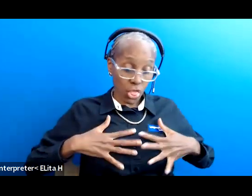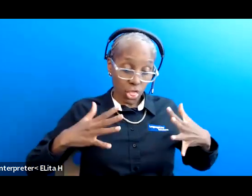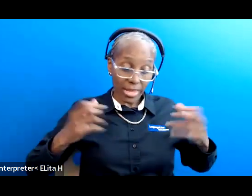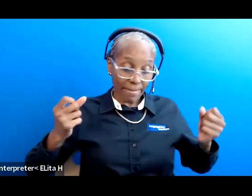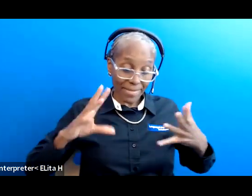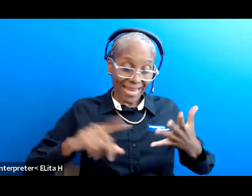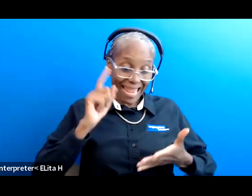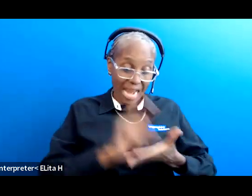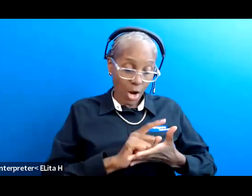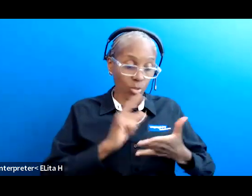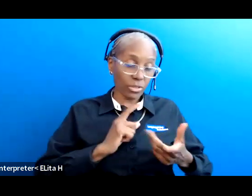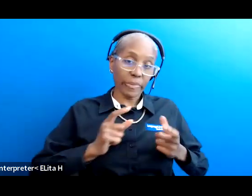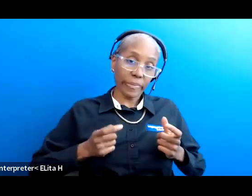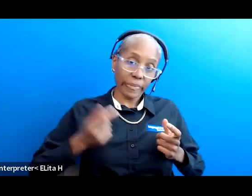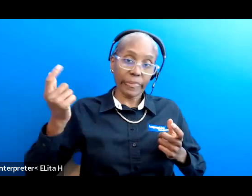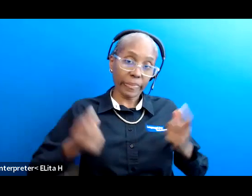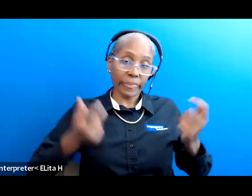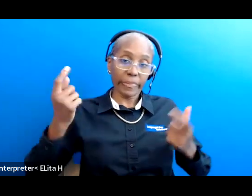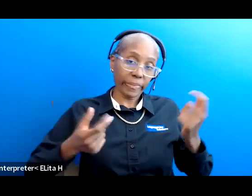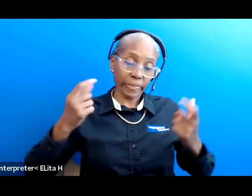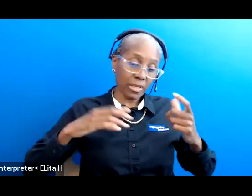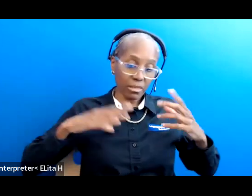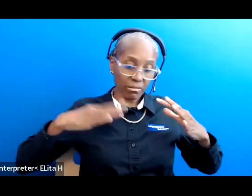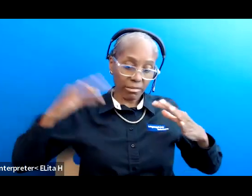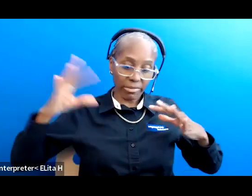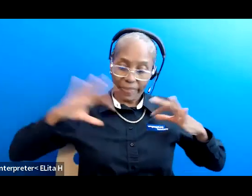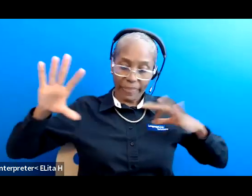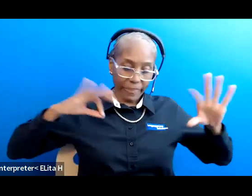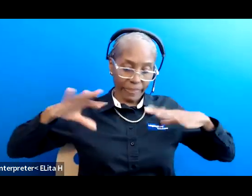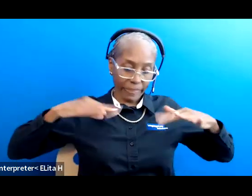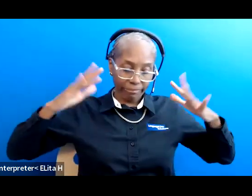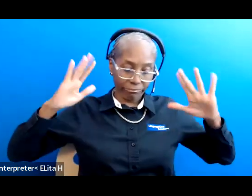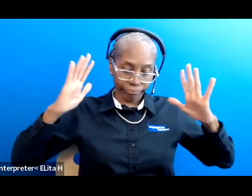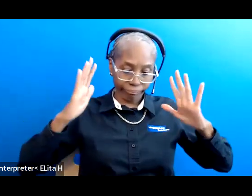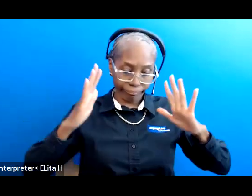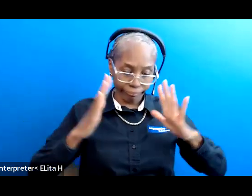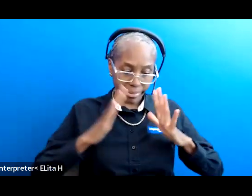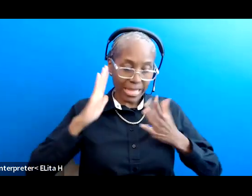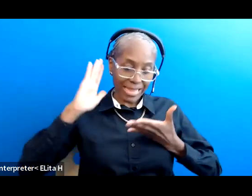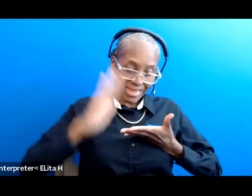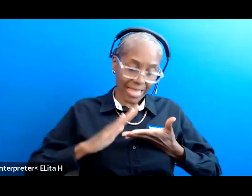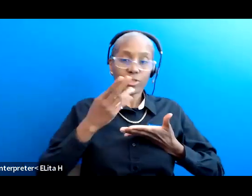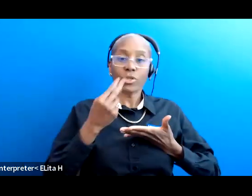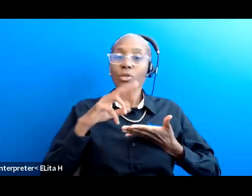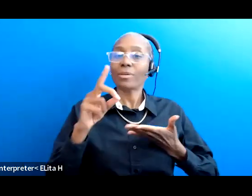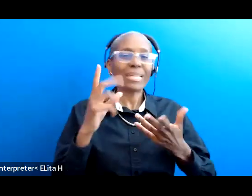Usually at night things will cool off and people then tend to cool off. But if you have temperature regulation, that is probably